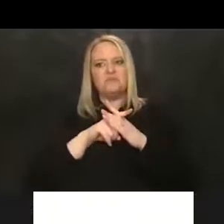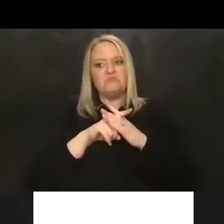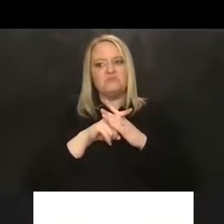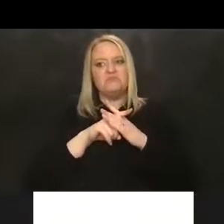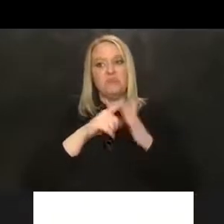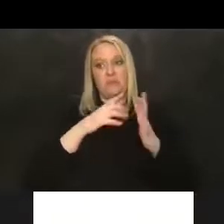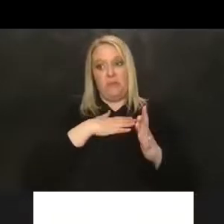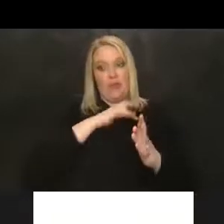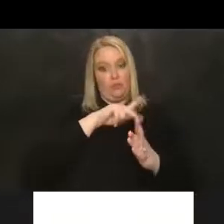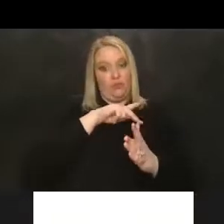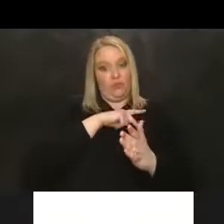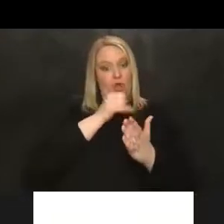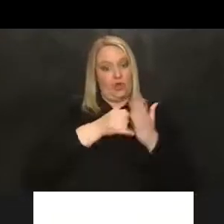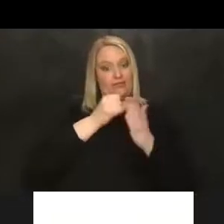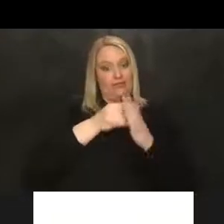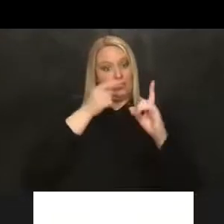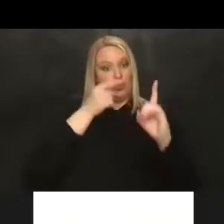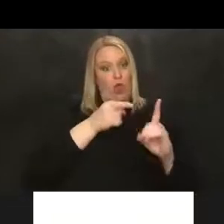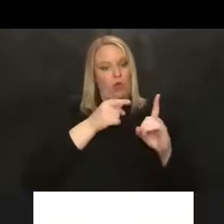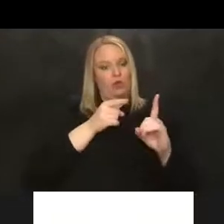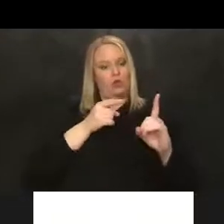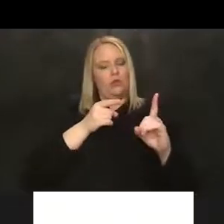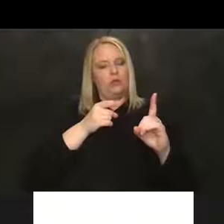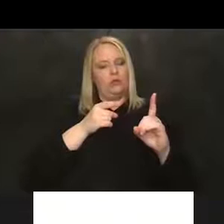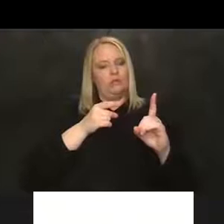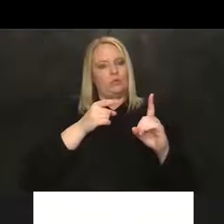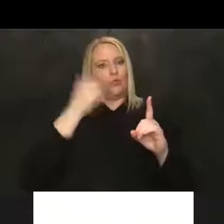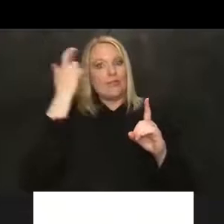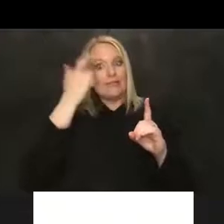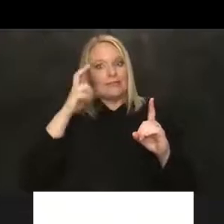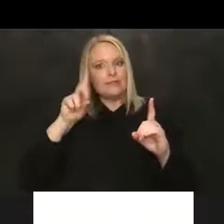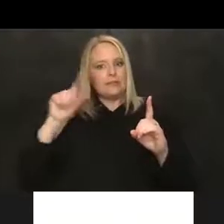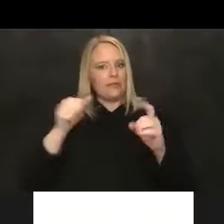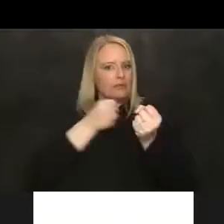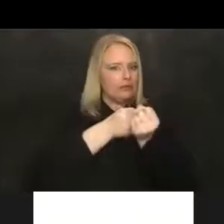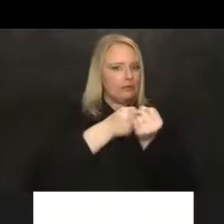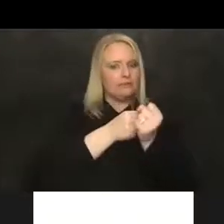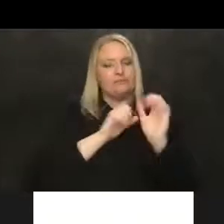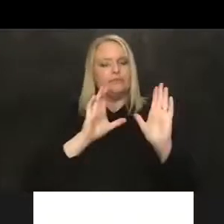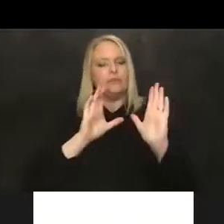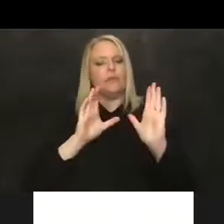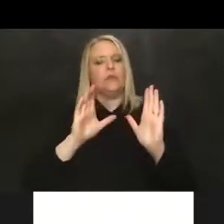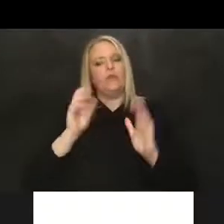artistic missions were disability driven until maybe a couple months ago, where I started to, you